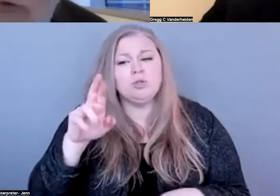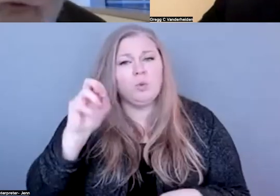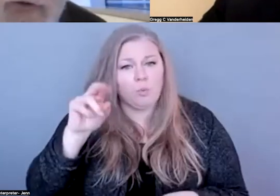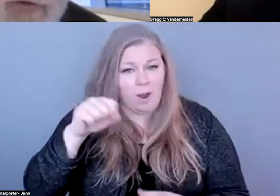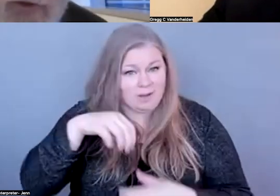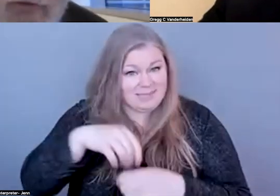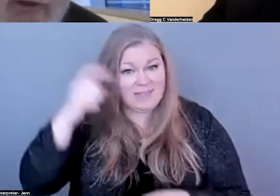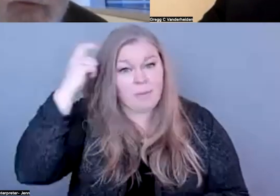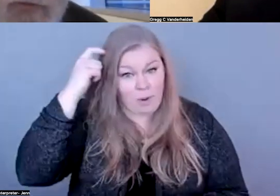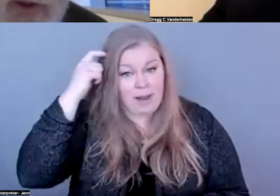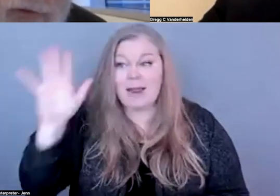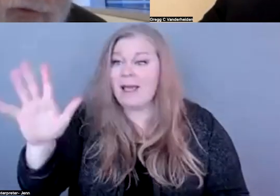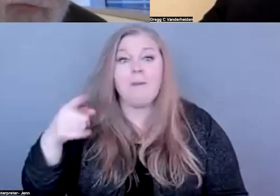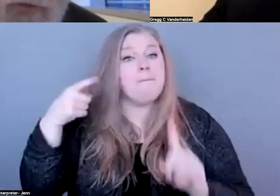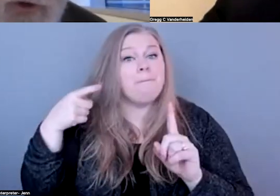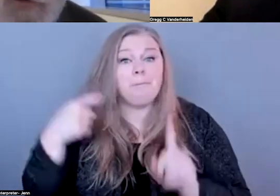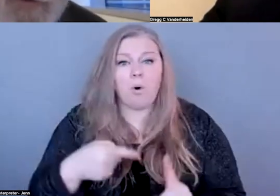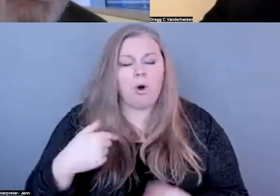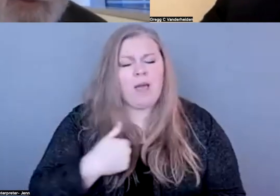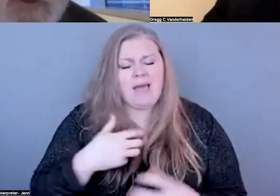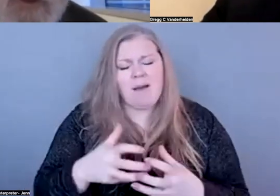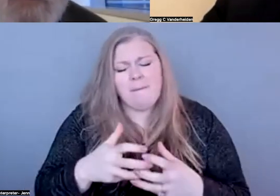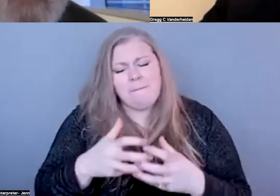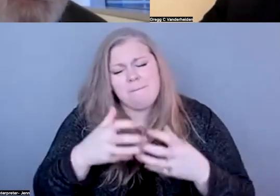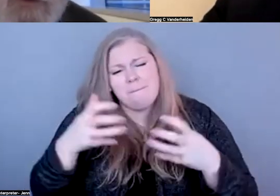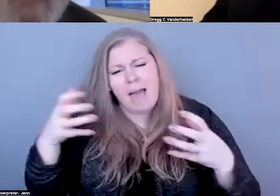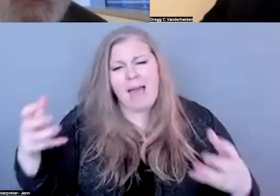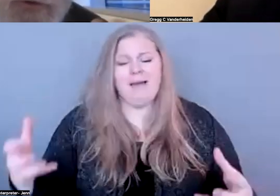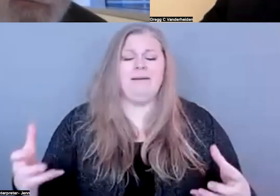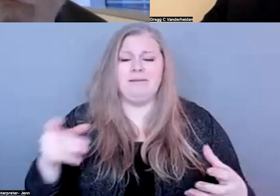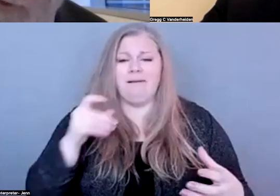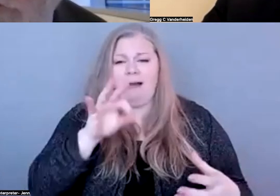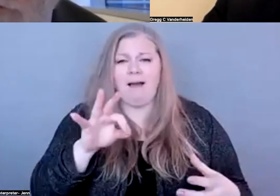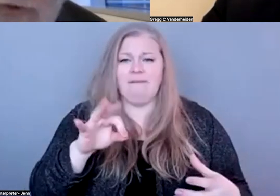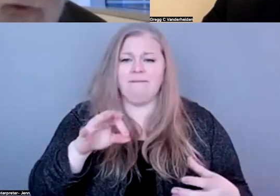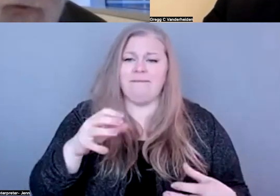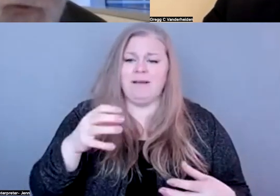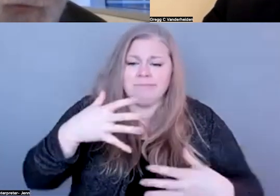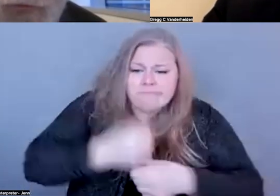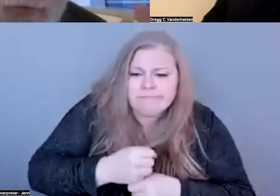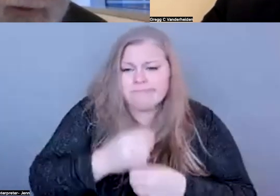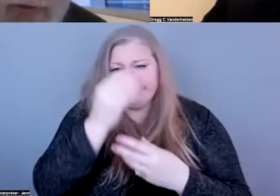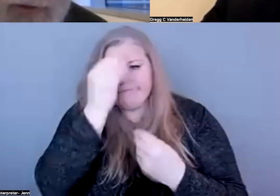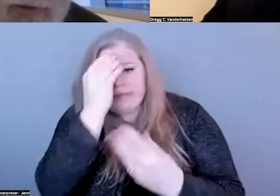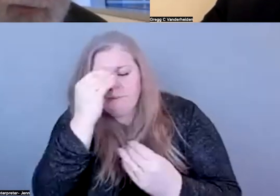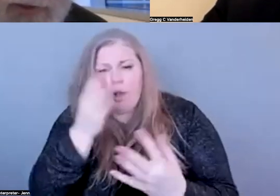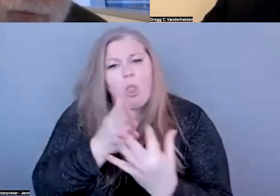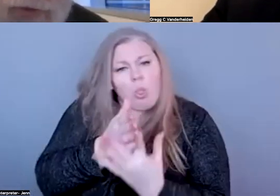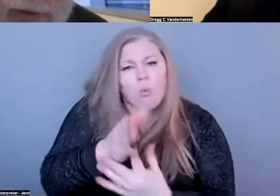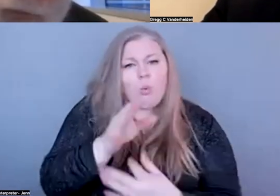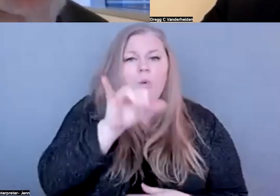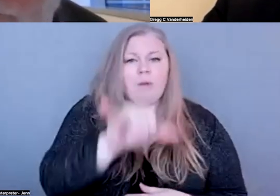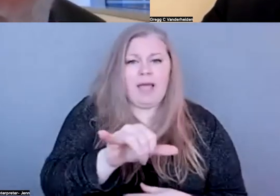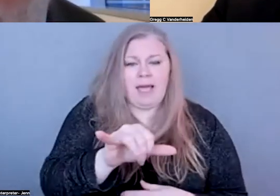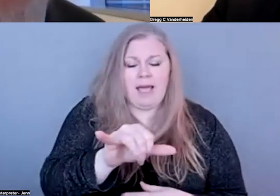his point was that we get massive compression of input information through that input medium,